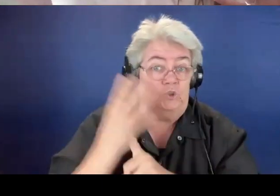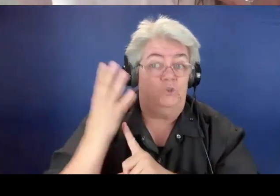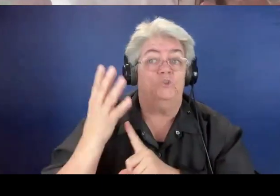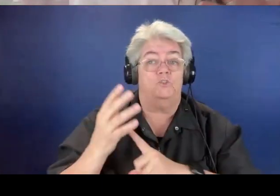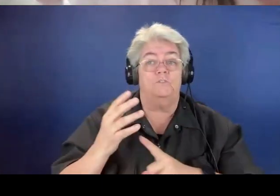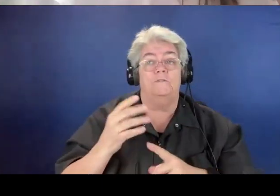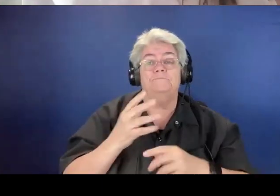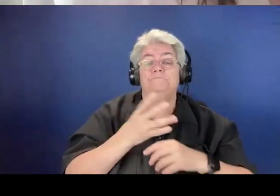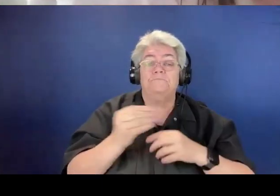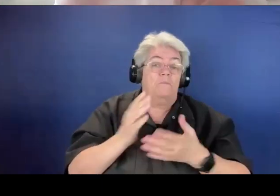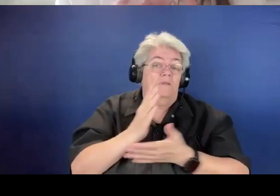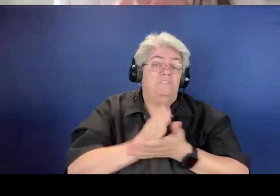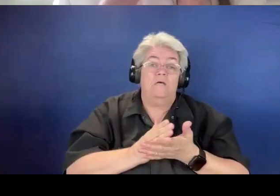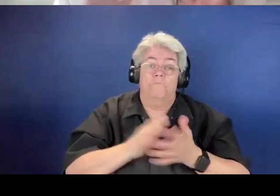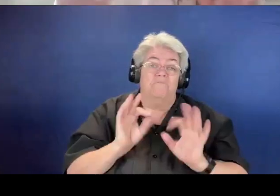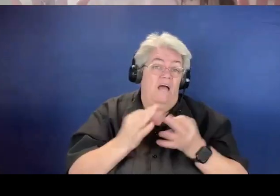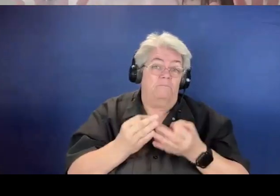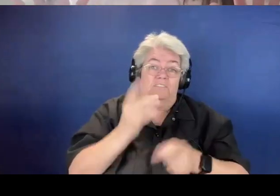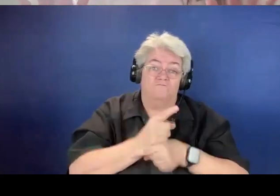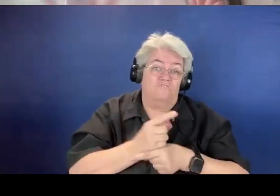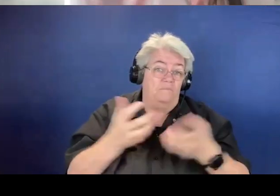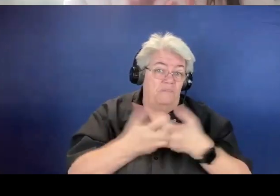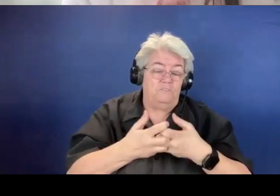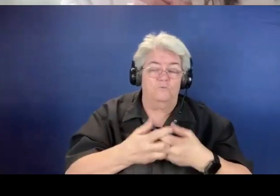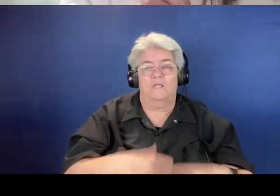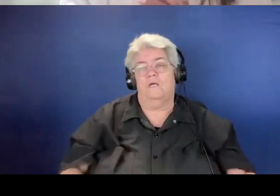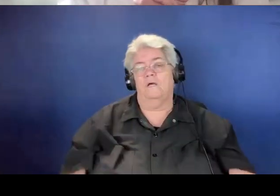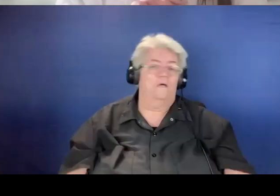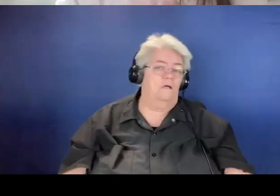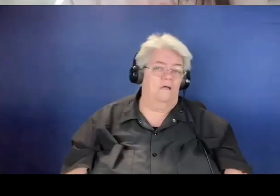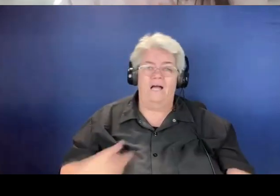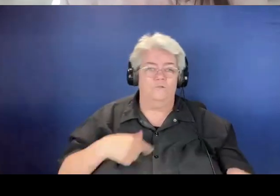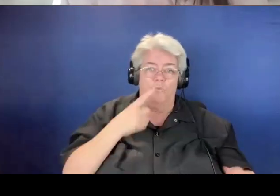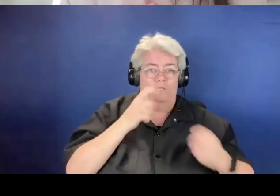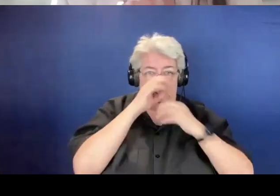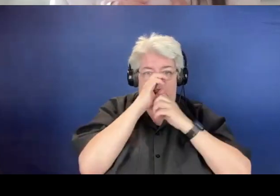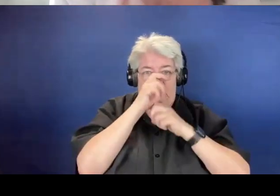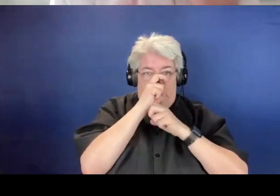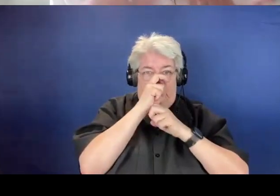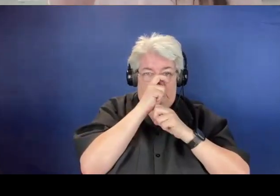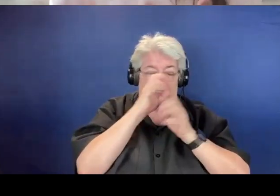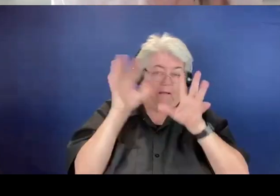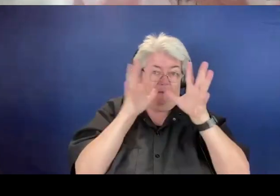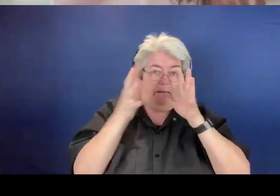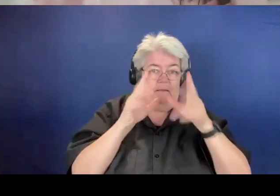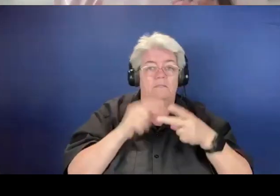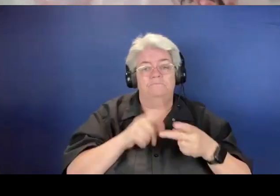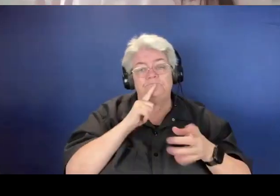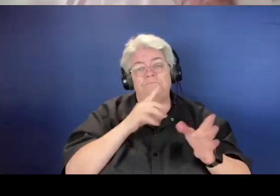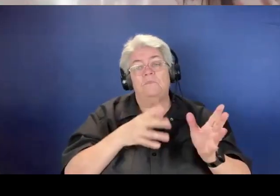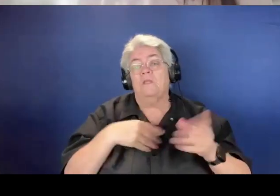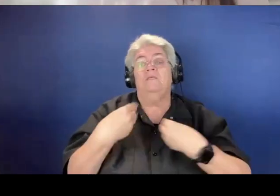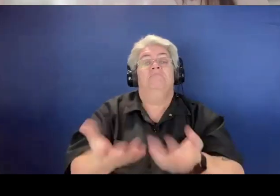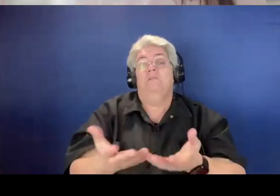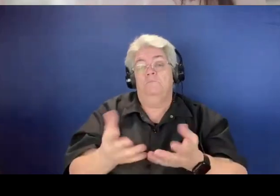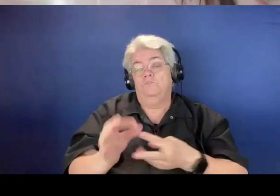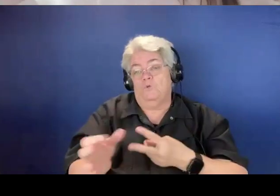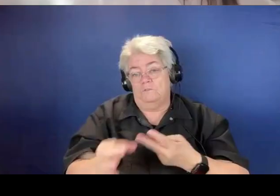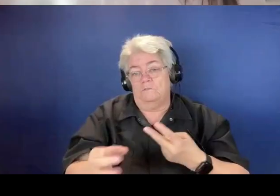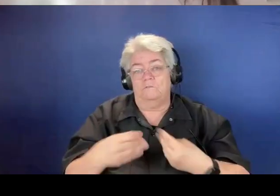best for some families and some families like I don't want that much rigidity in my life, so just giving them the option and the information allows them to make